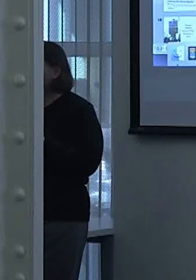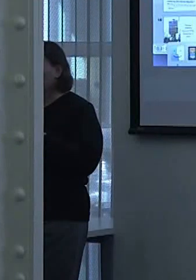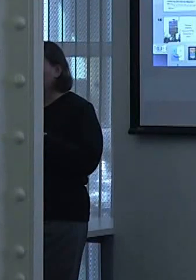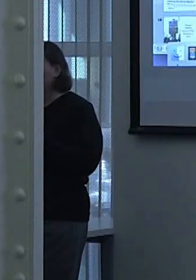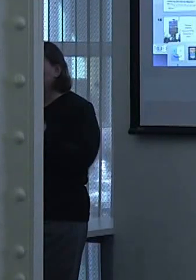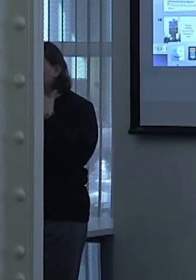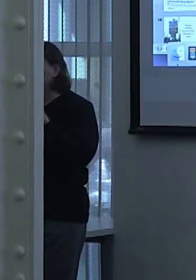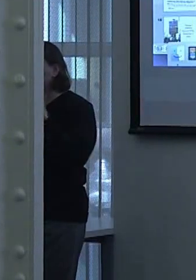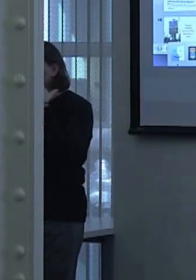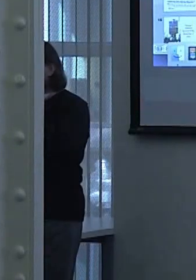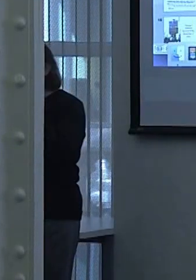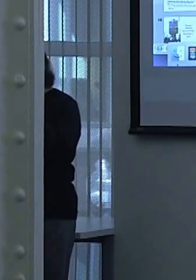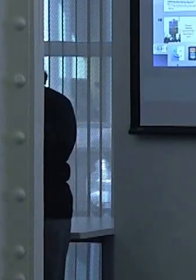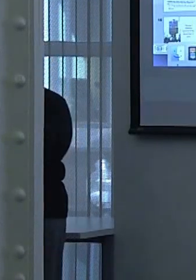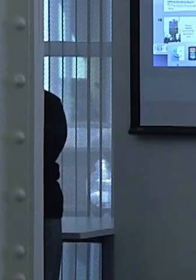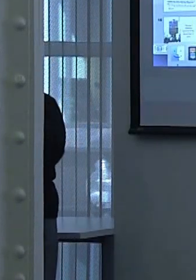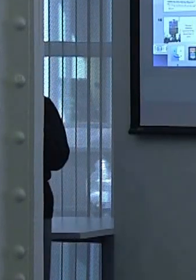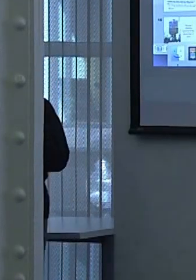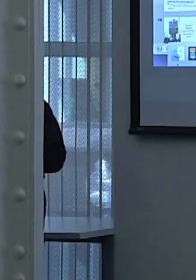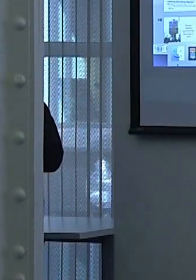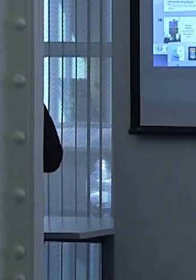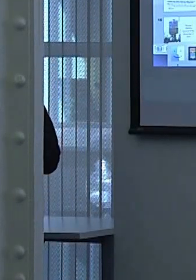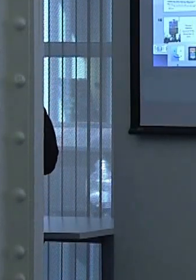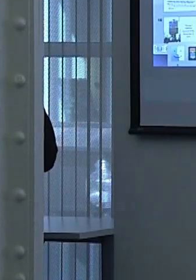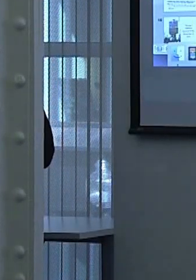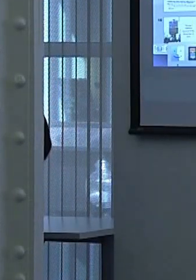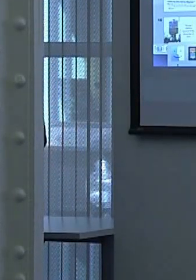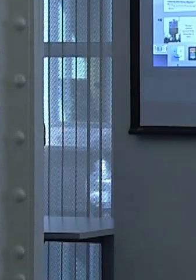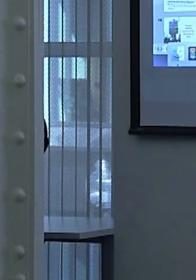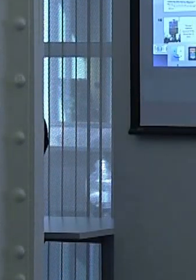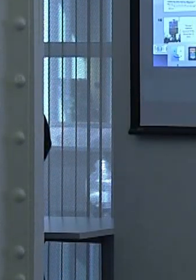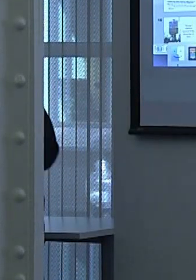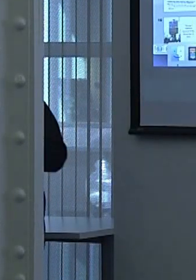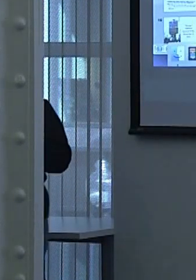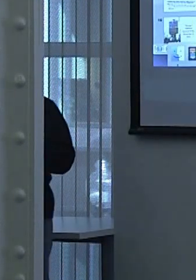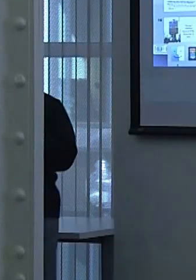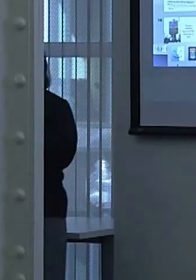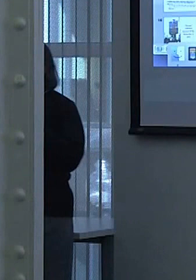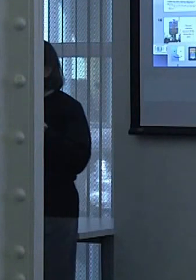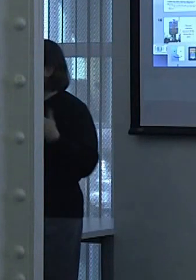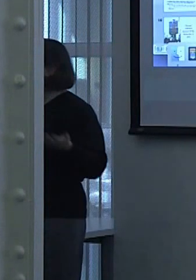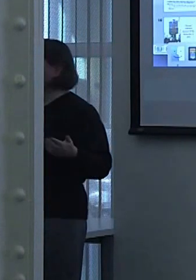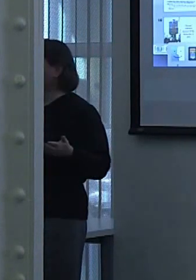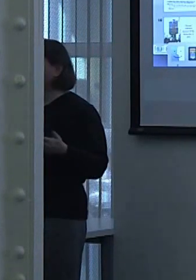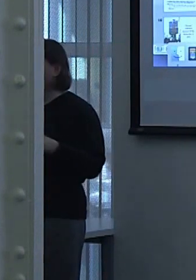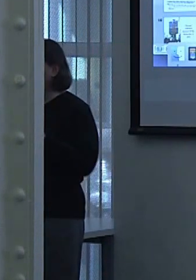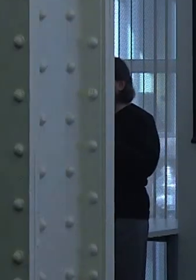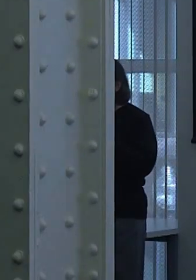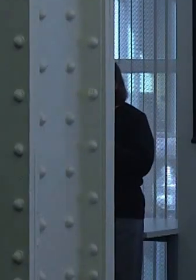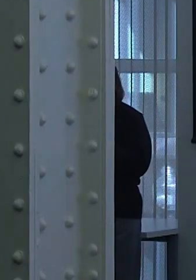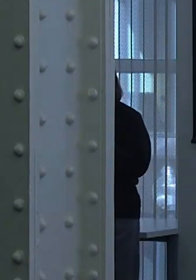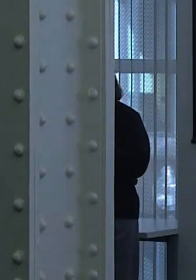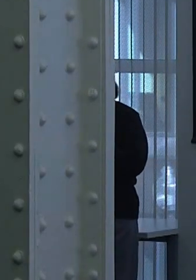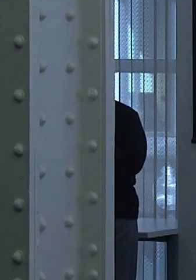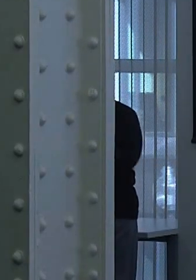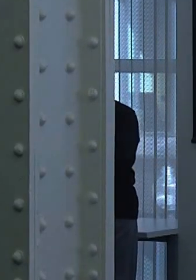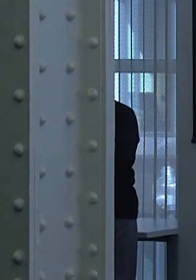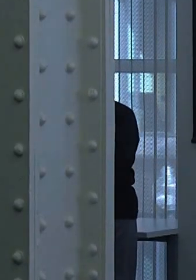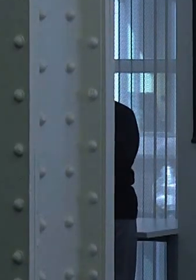like a lot of us didn't have the opportunity to go to summer camp or do all these things, so we created this place where we talked